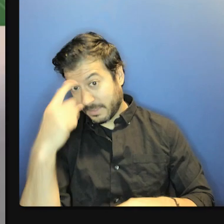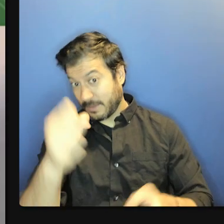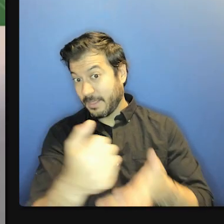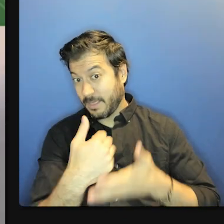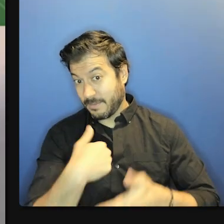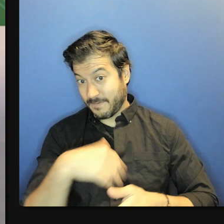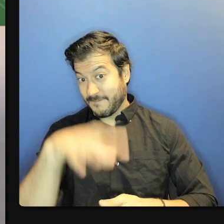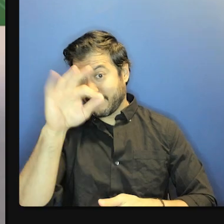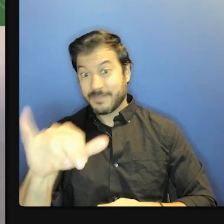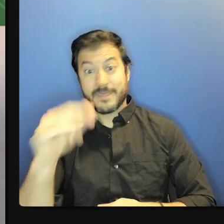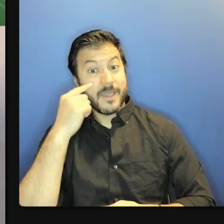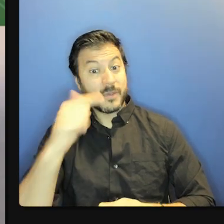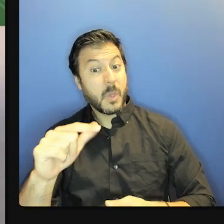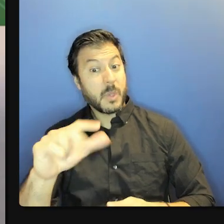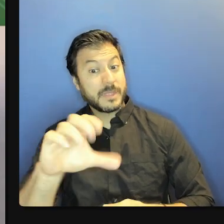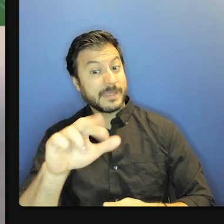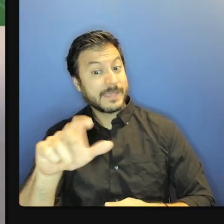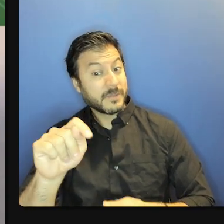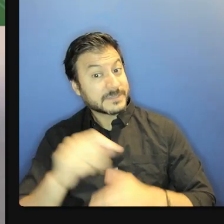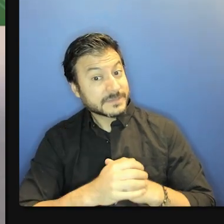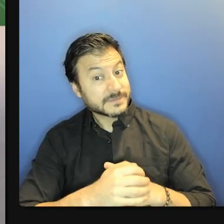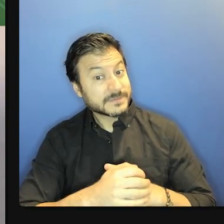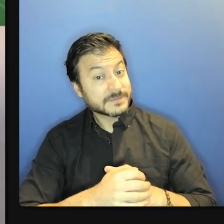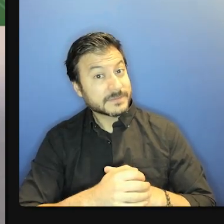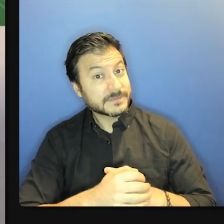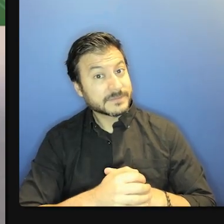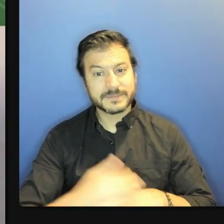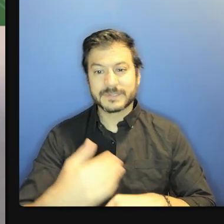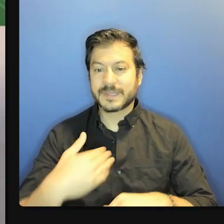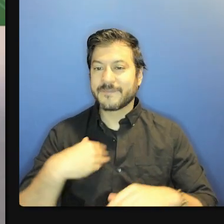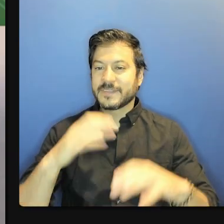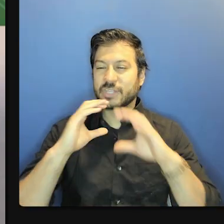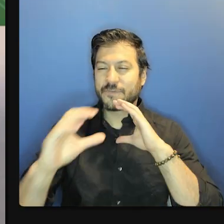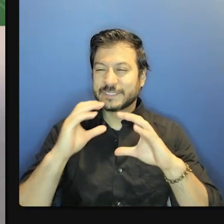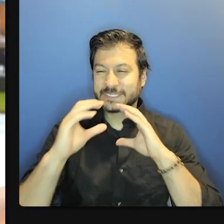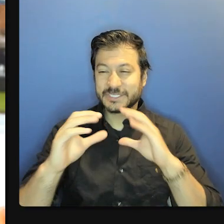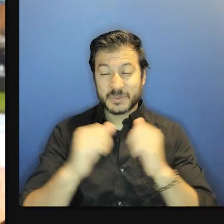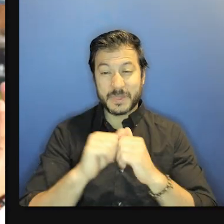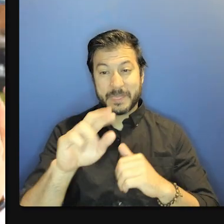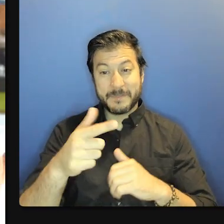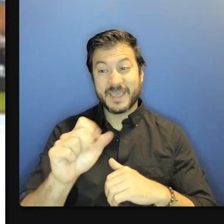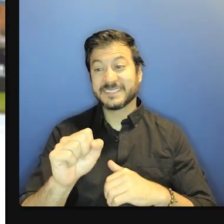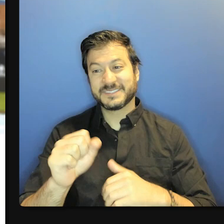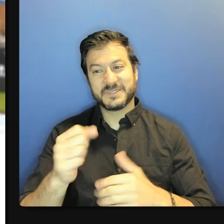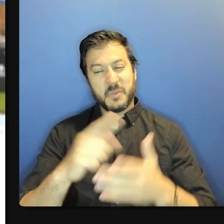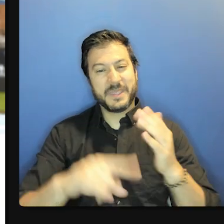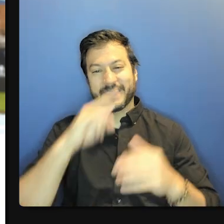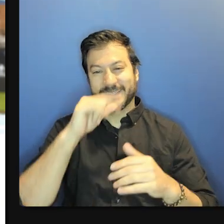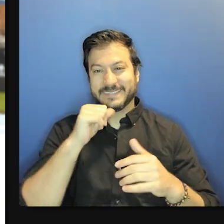You think you could help me find that golden carrot? Having a conversation with Bugs, I mean, what kid growing up didn't want to be able to do that?